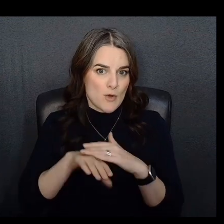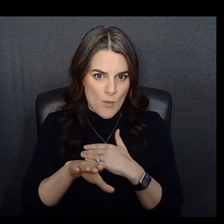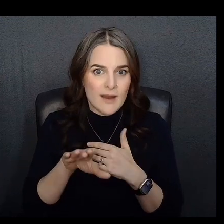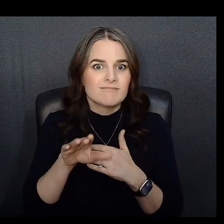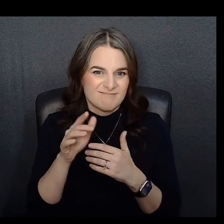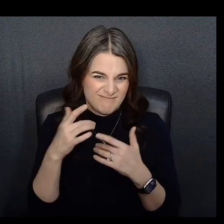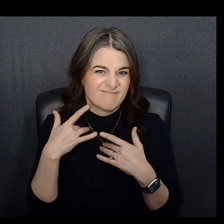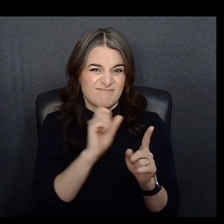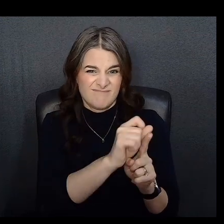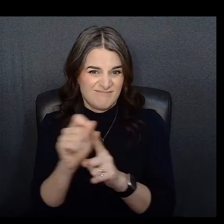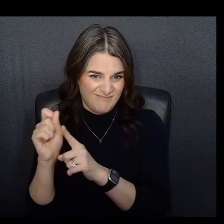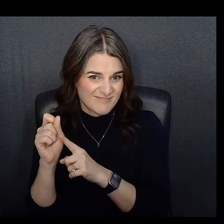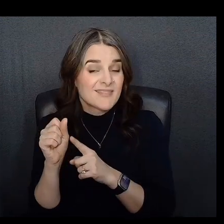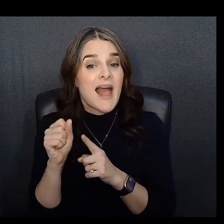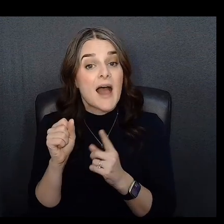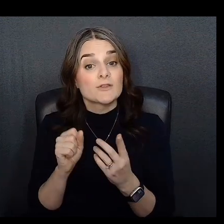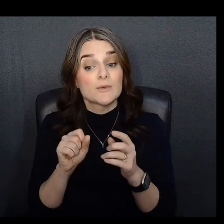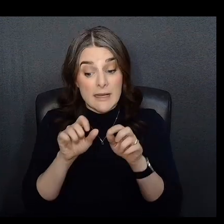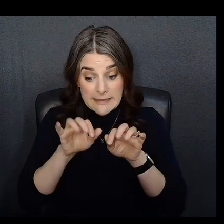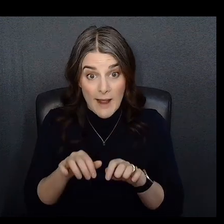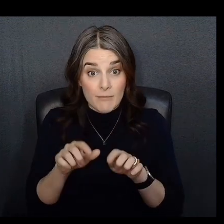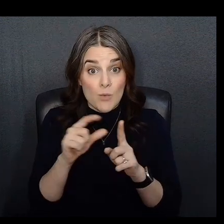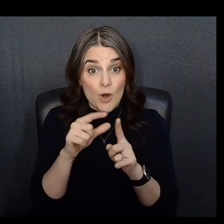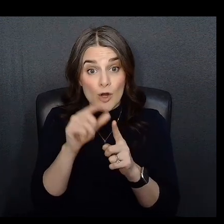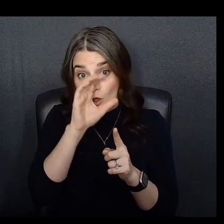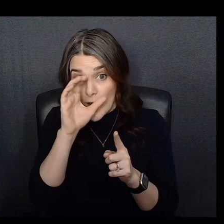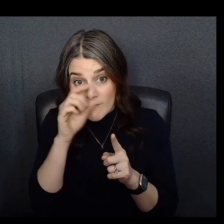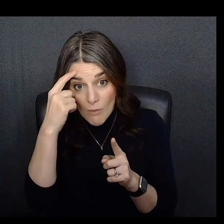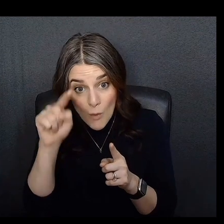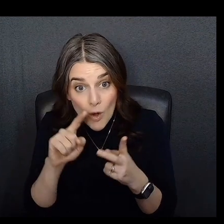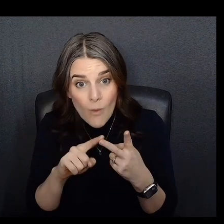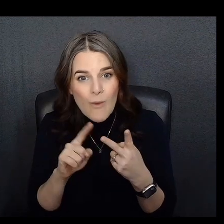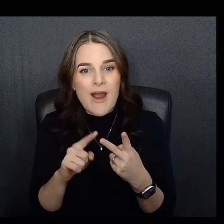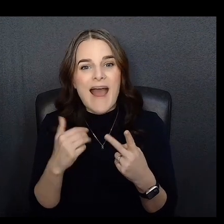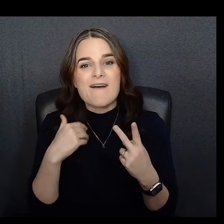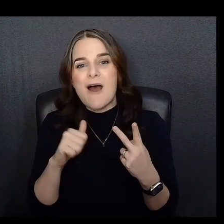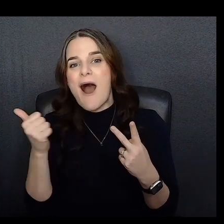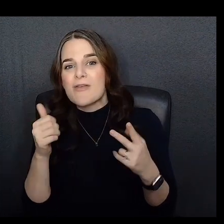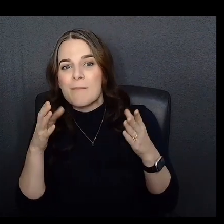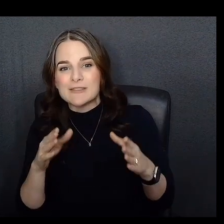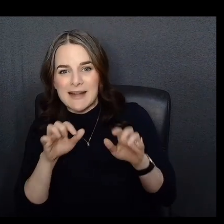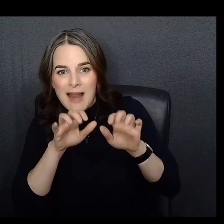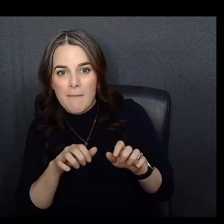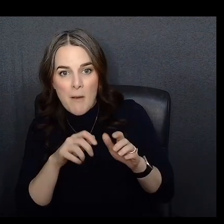and either type out the word you're looking for or have somebody type it out and program that in for you